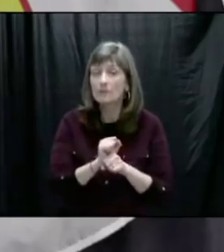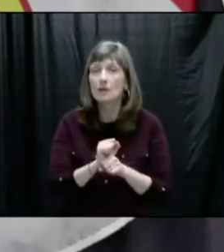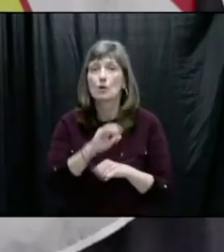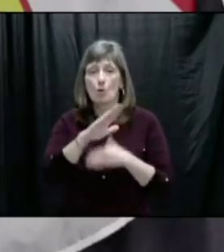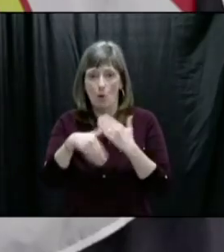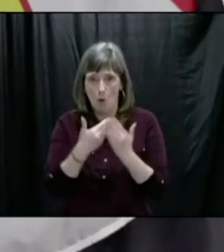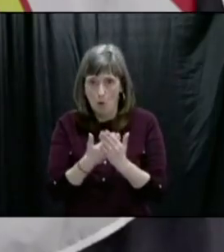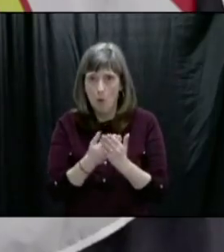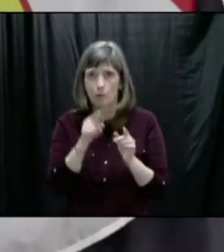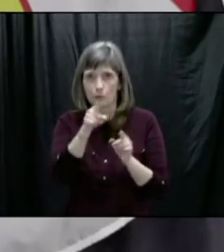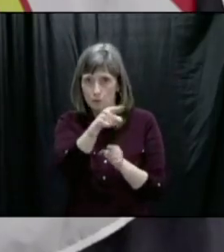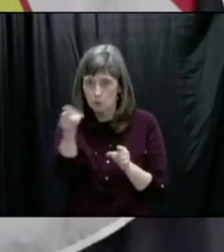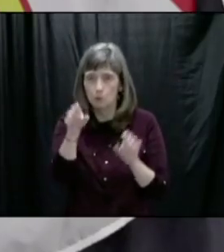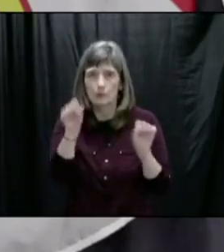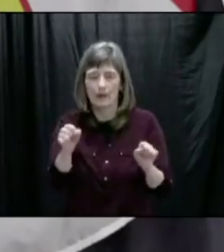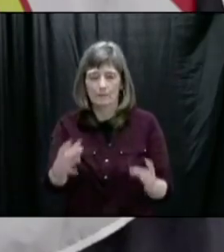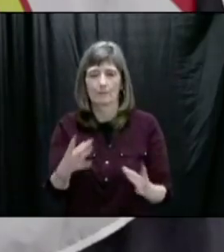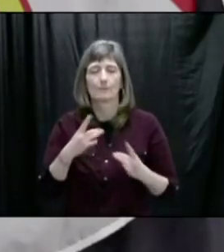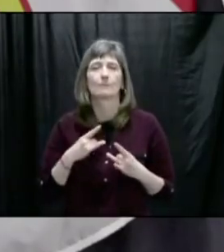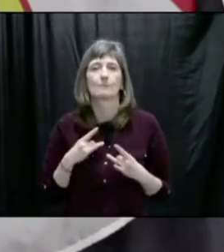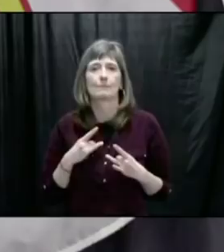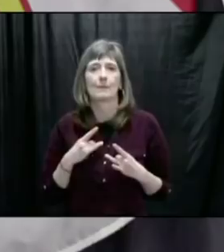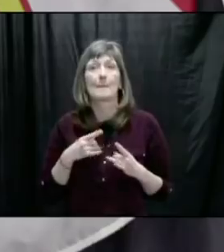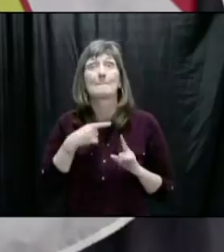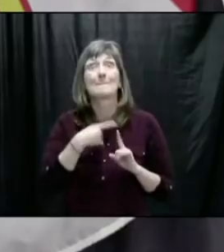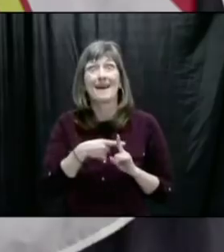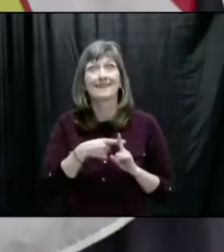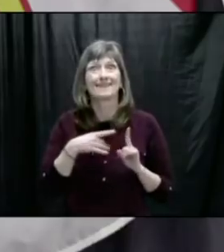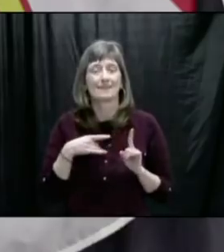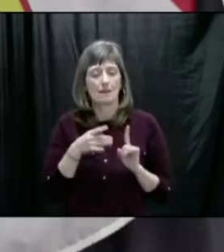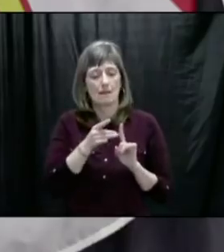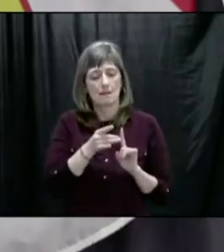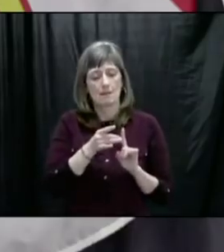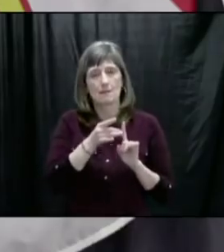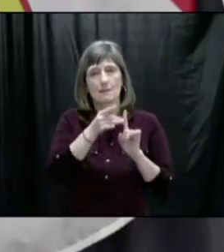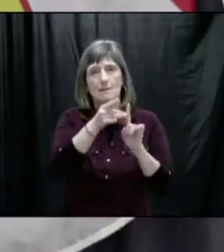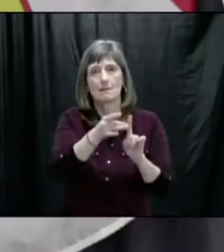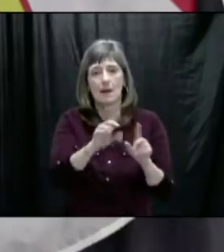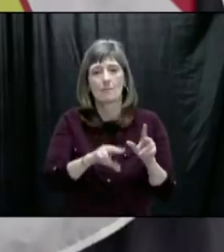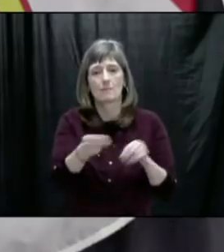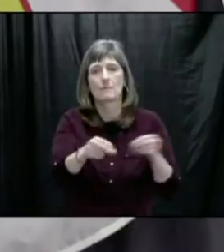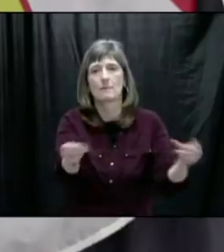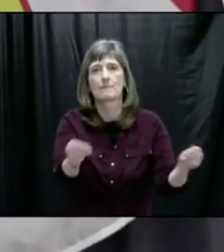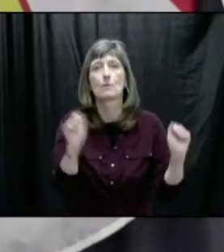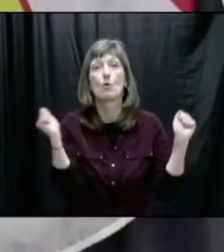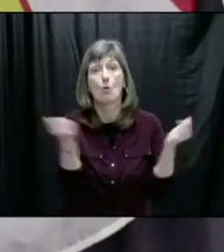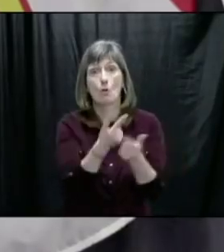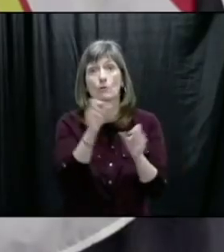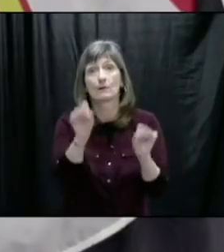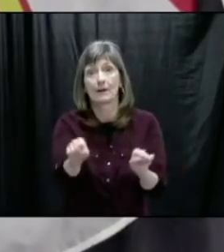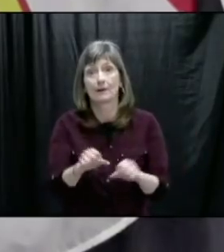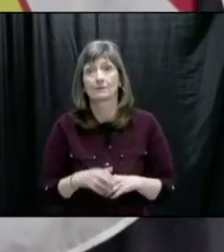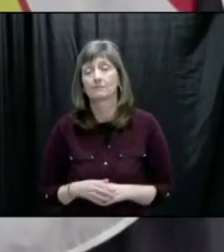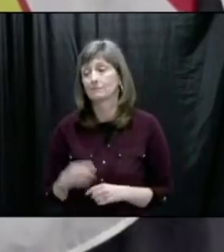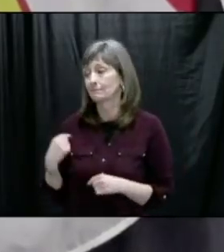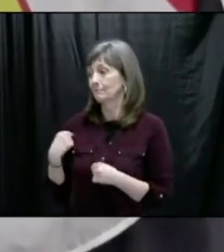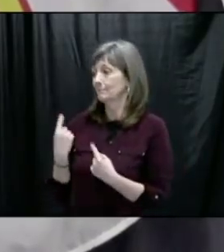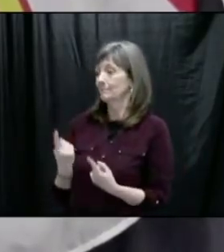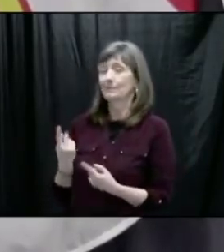VIRUS. WE KNOW THAT EVERYONE CAN TRANSMIT IT.